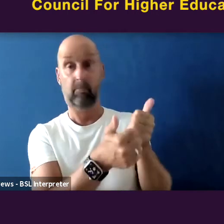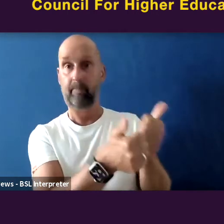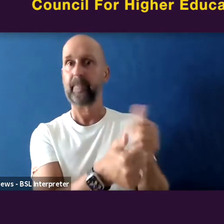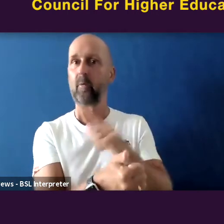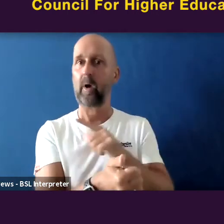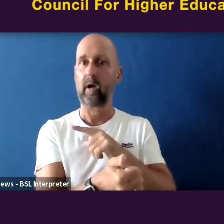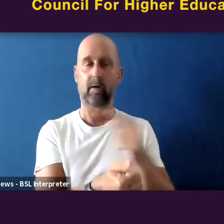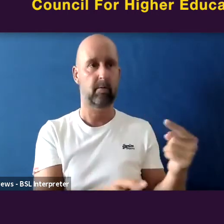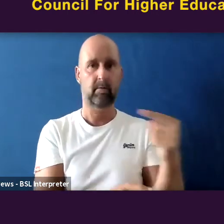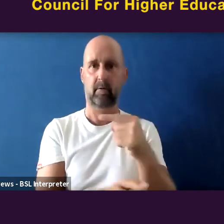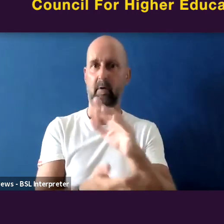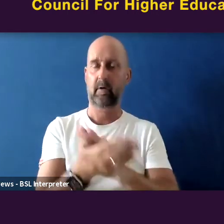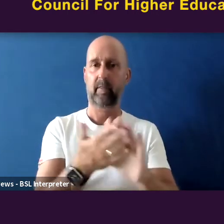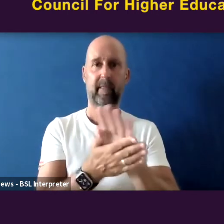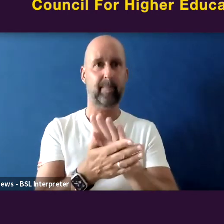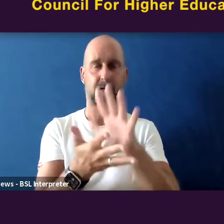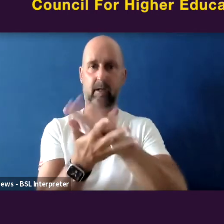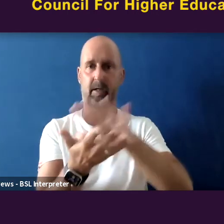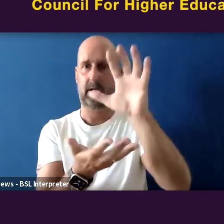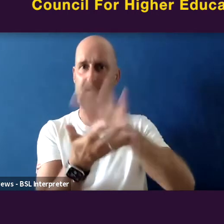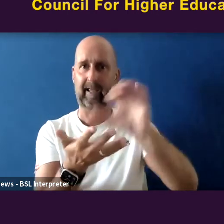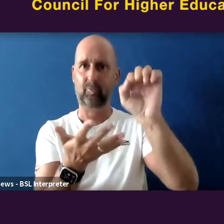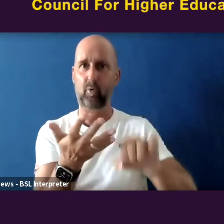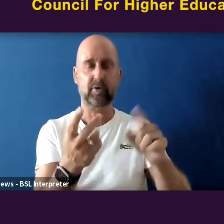the overall erosion of vital funding streams.